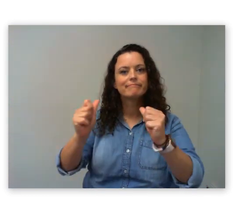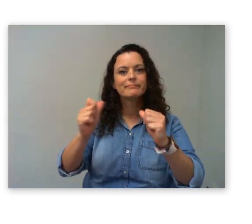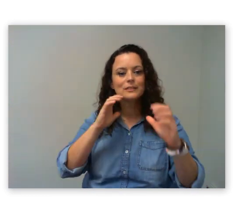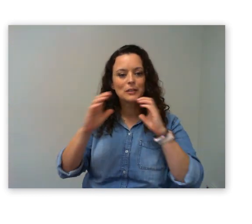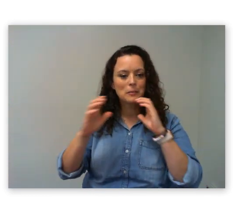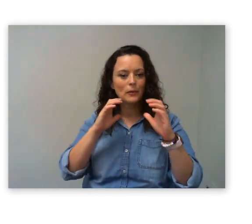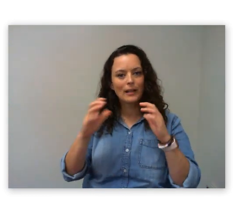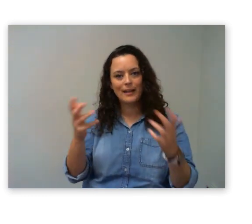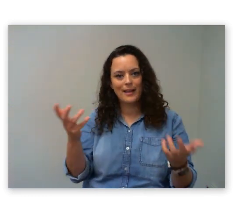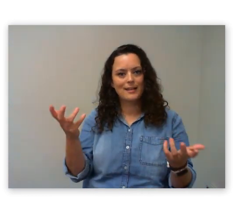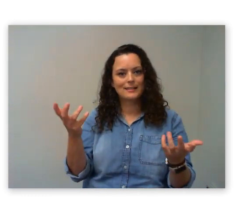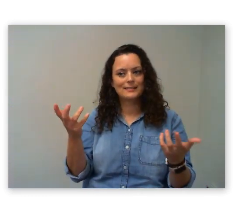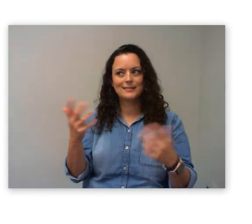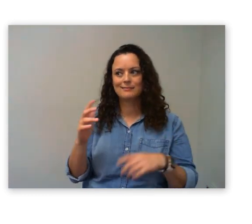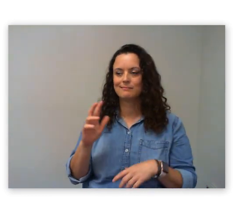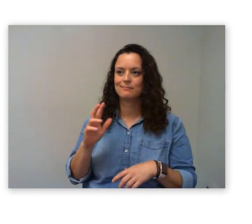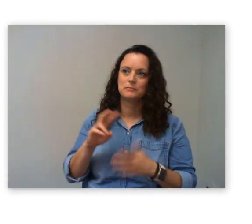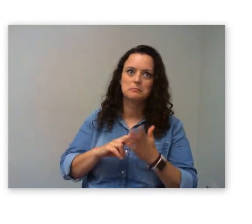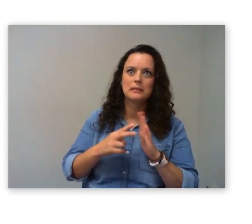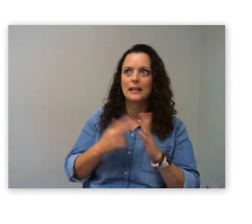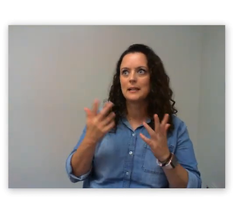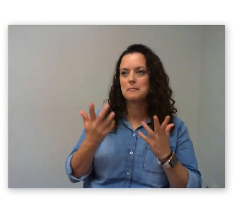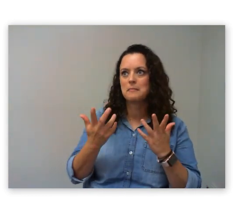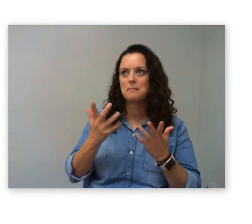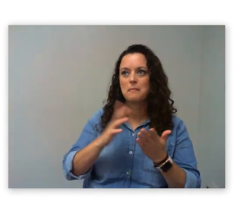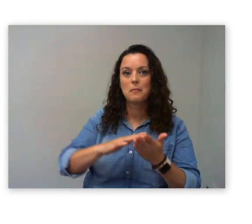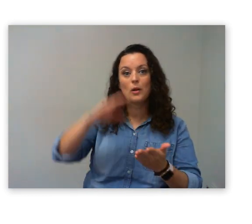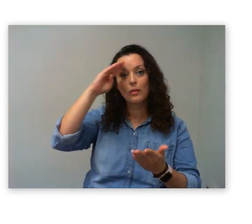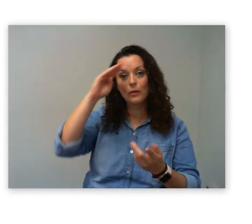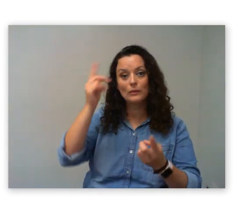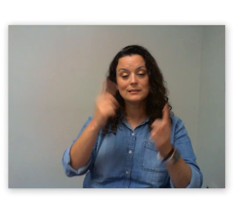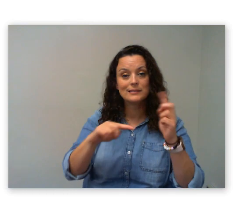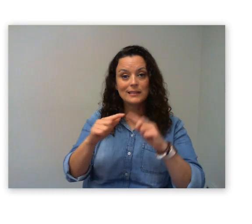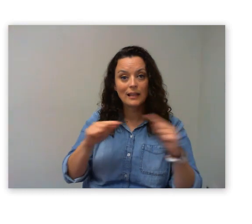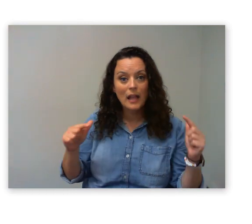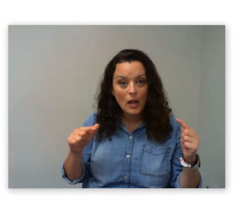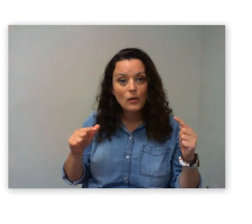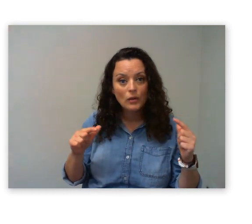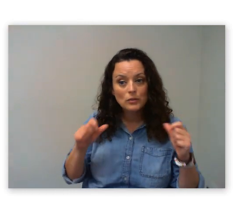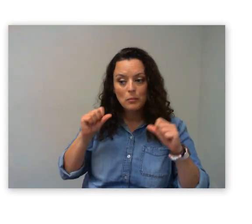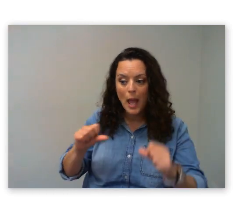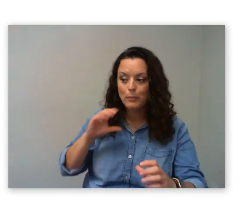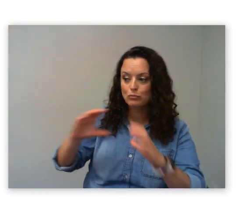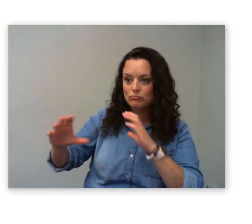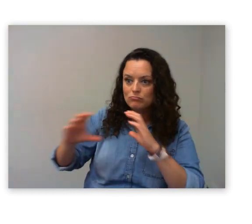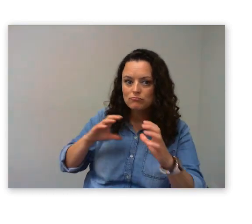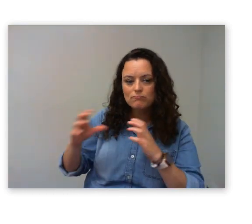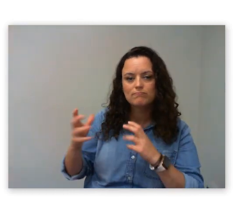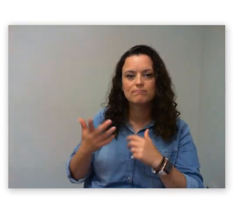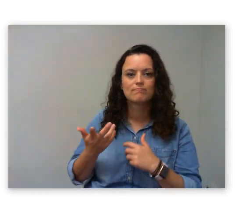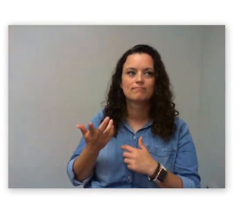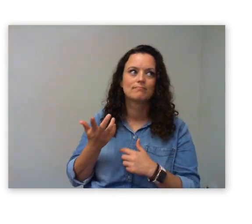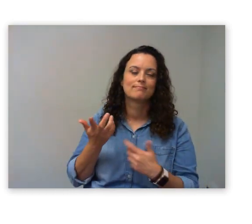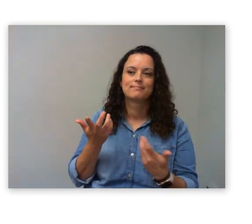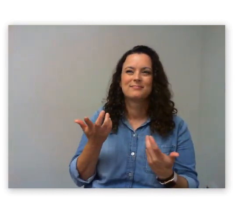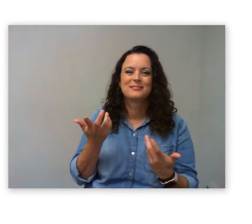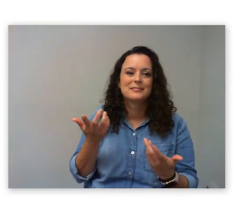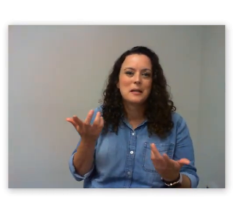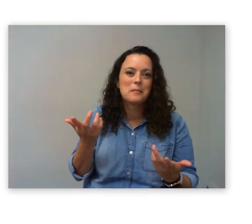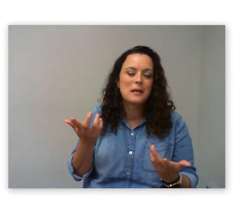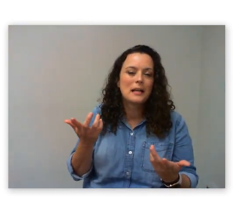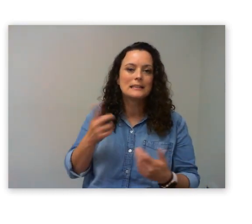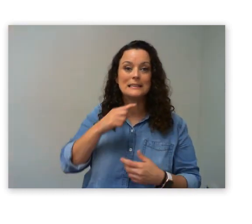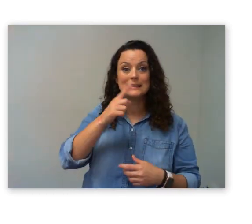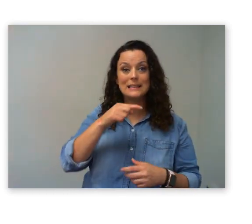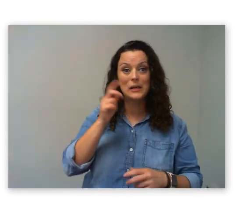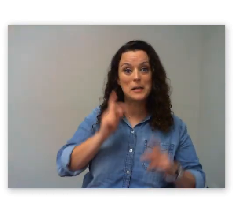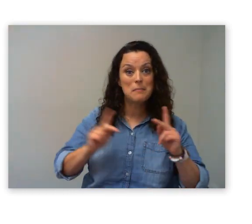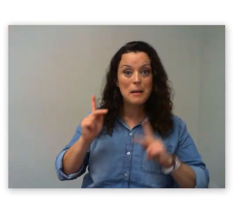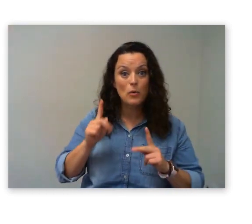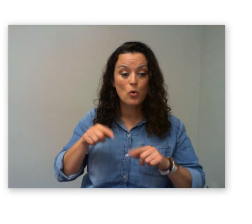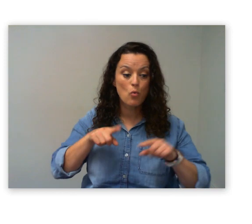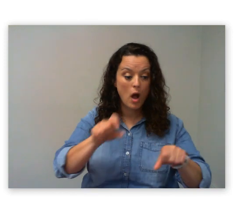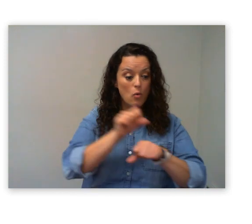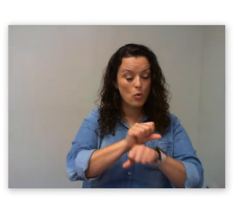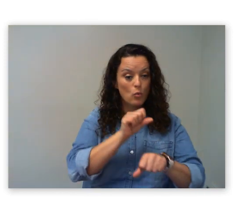so learning signs um to be able to communicate you know hearing people we chit-chat all the time